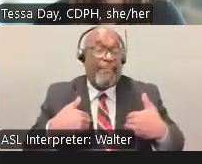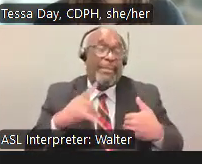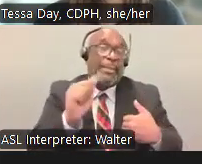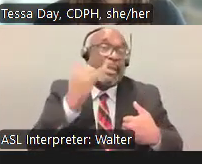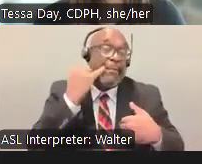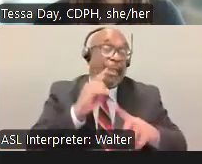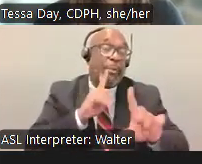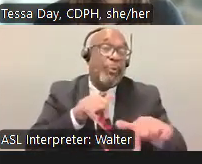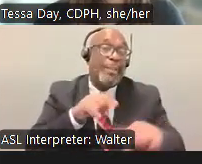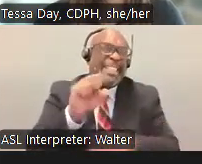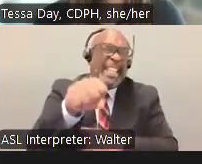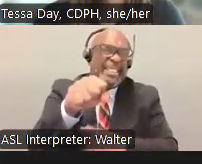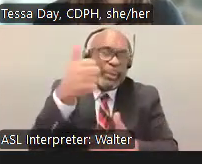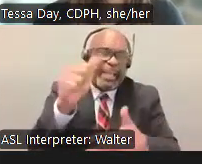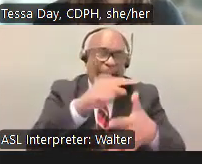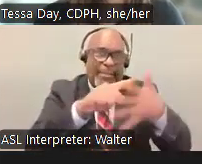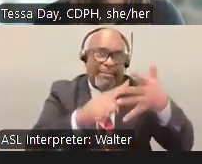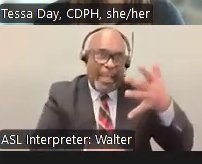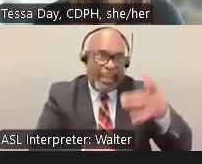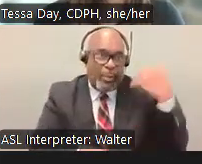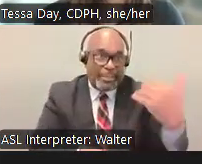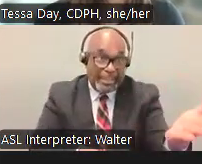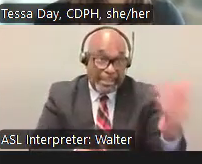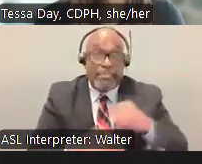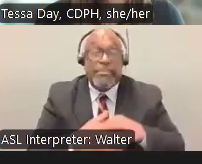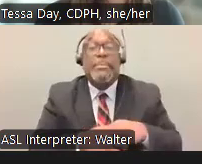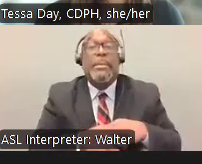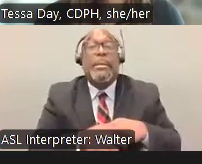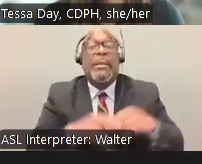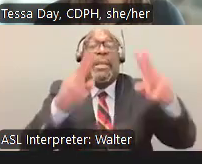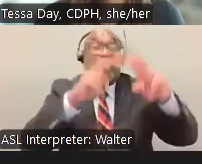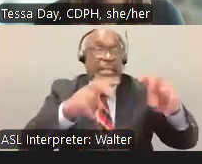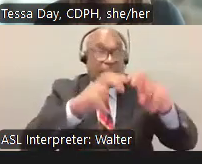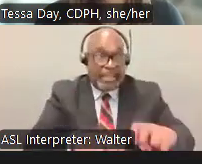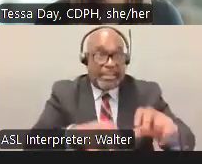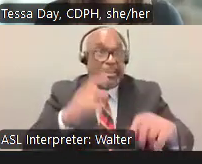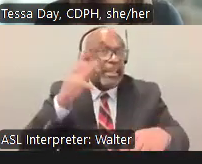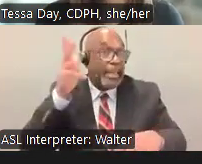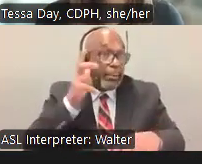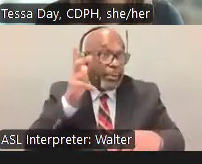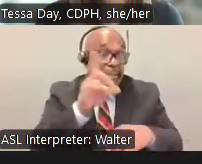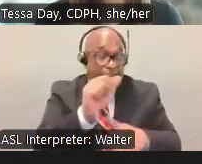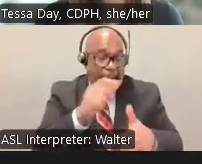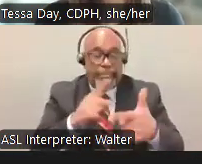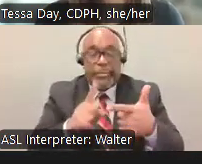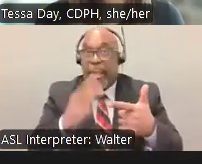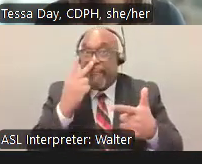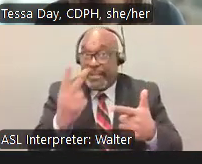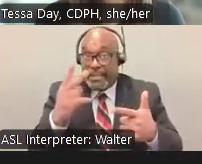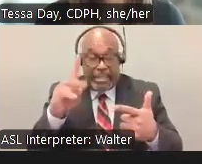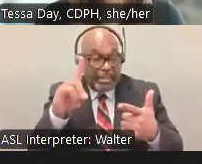13:21:00 to any of the following 13:21:02 questions. It assessed a 13:21:04 hearing disability, vision 13:21:07 disability, cognitive